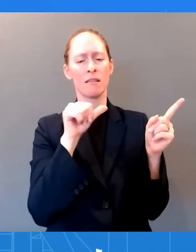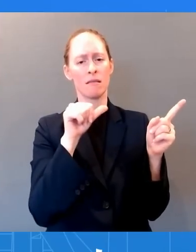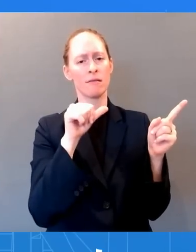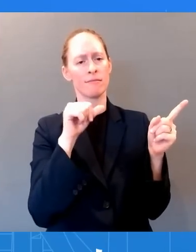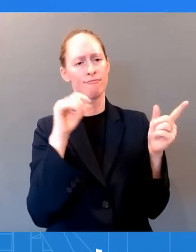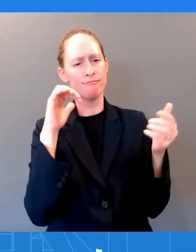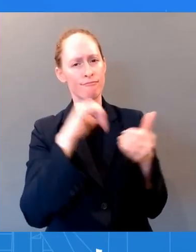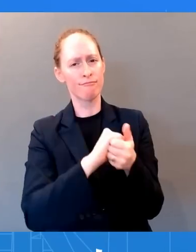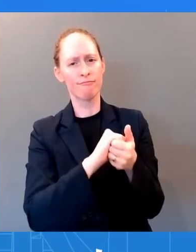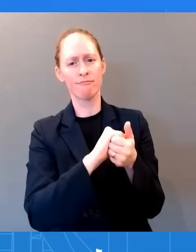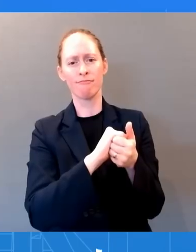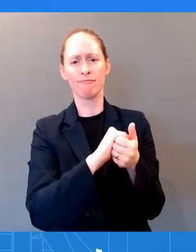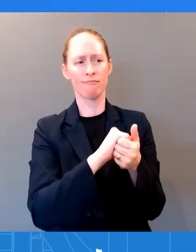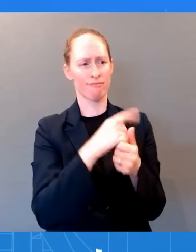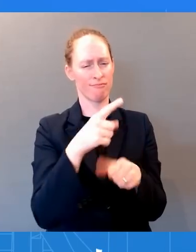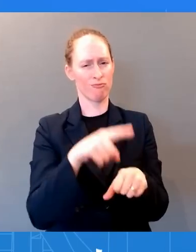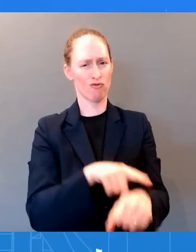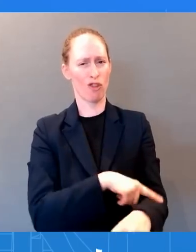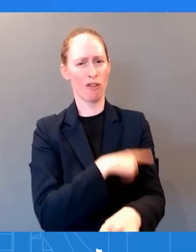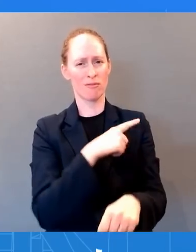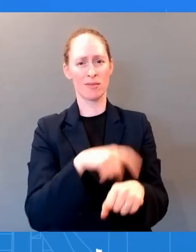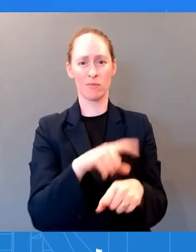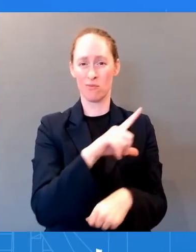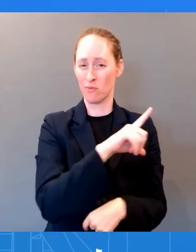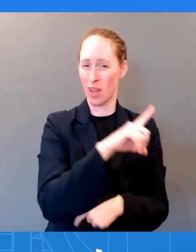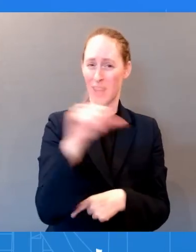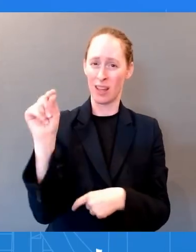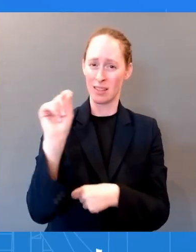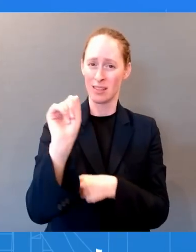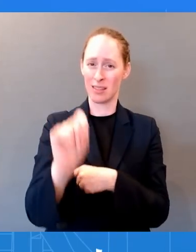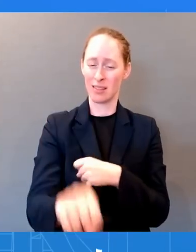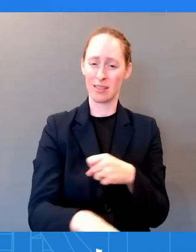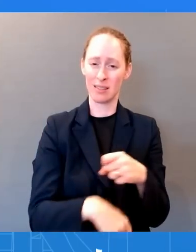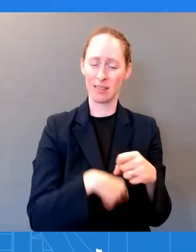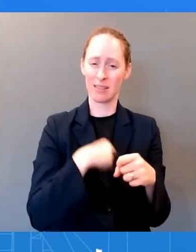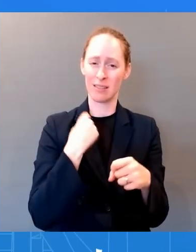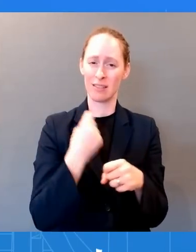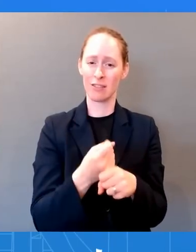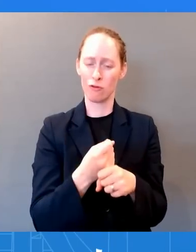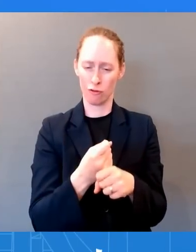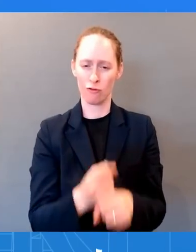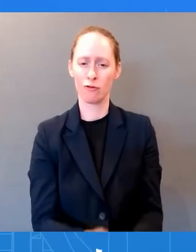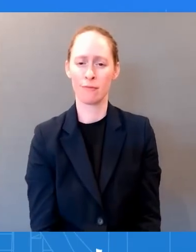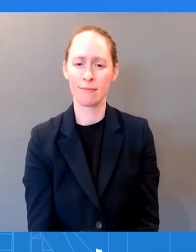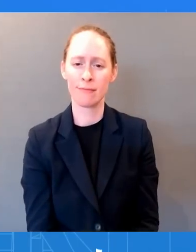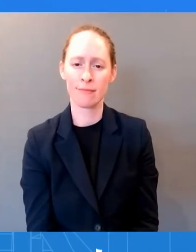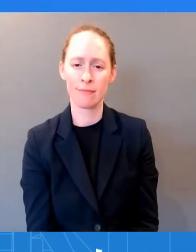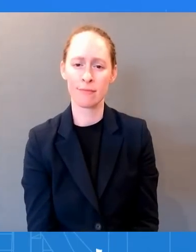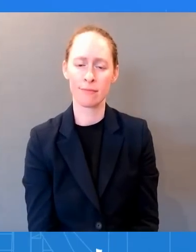And just to give you a little bit of an update on the SIV process, because we had made some changes to that since taking office: